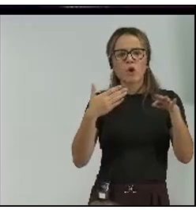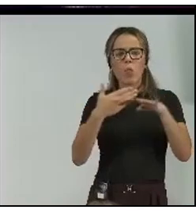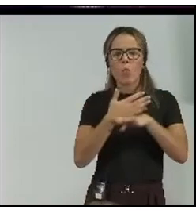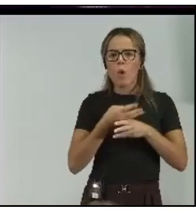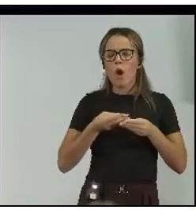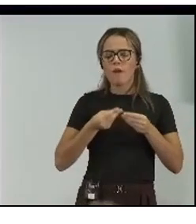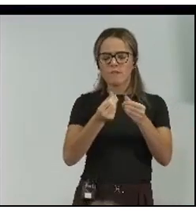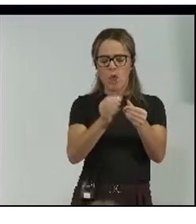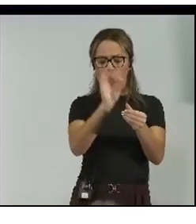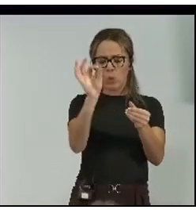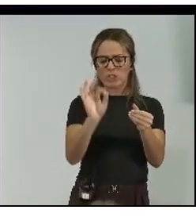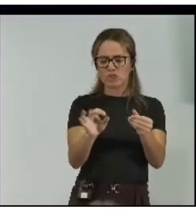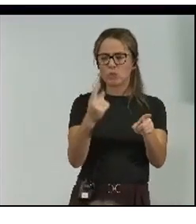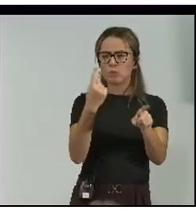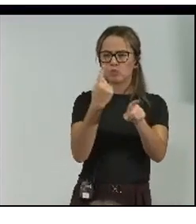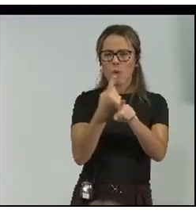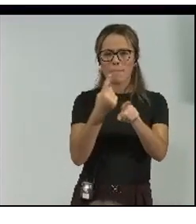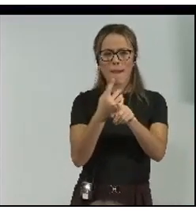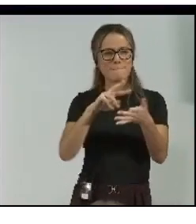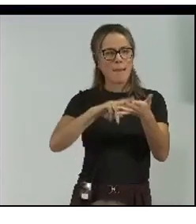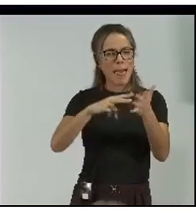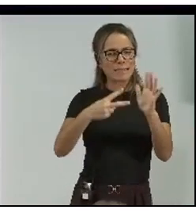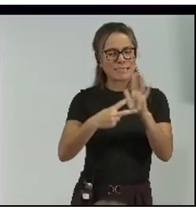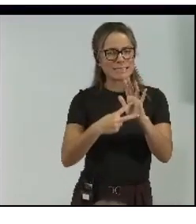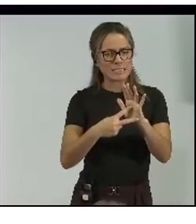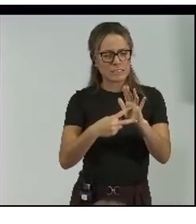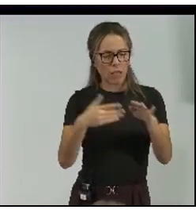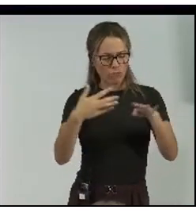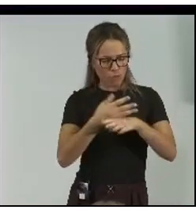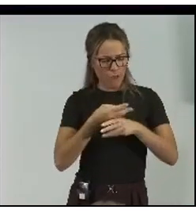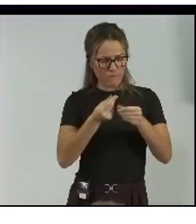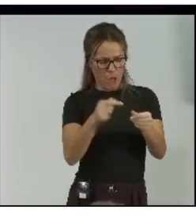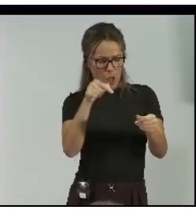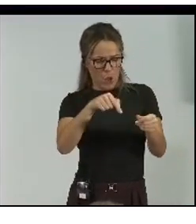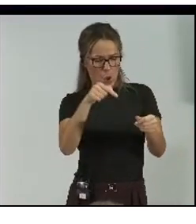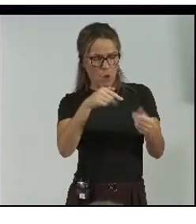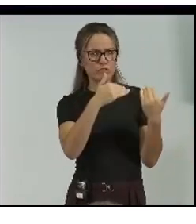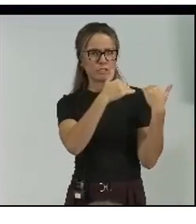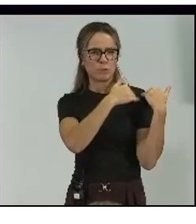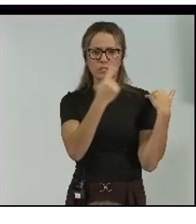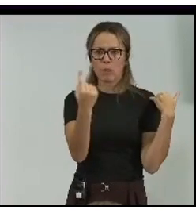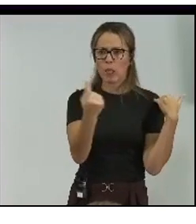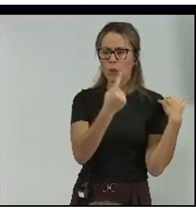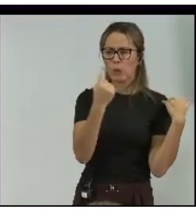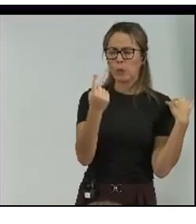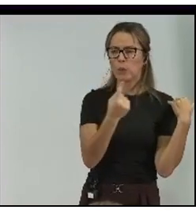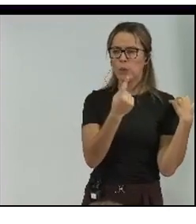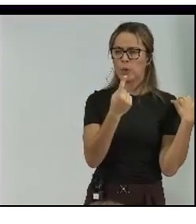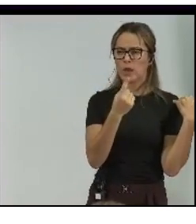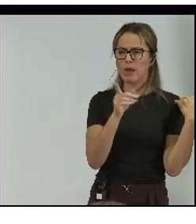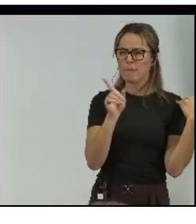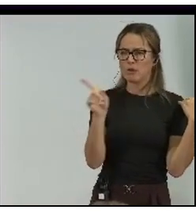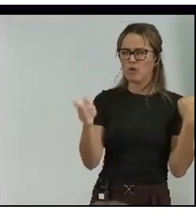we were talking about who's responsible for planning. Workflow, but that's, that's like a governance question you've raised there, isn't it another,